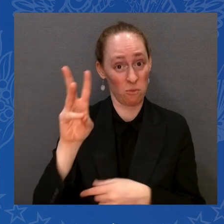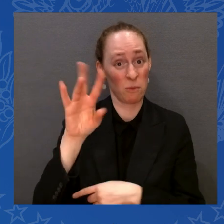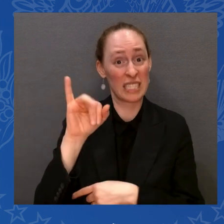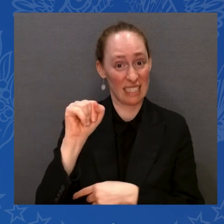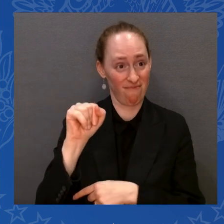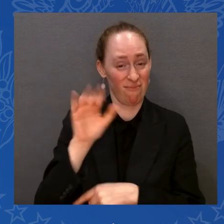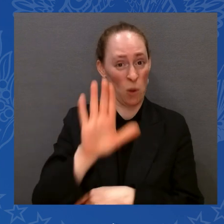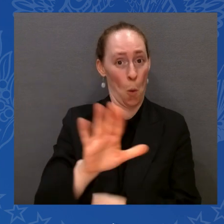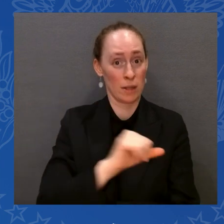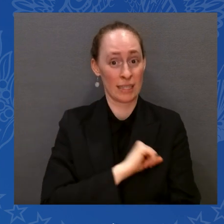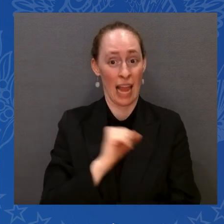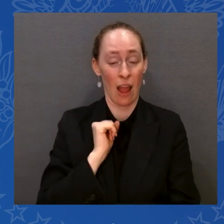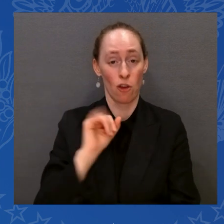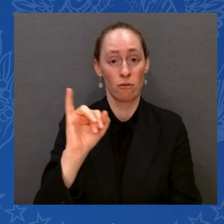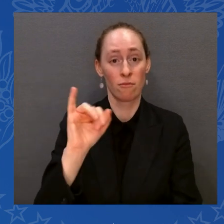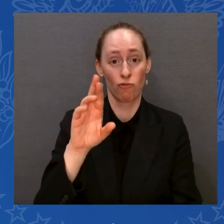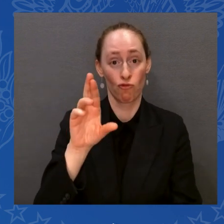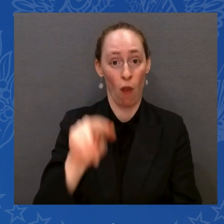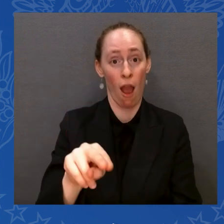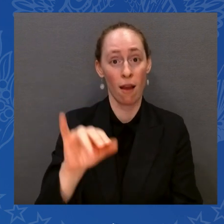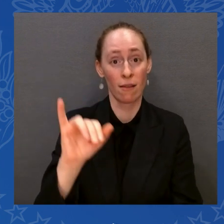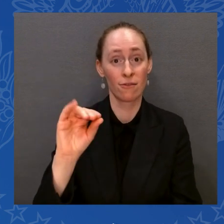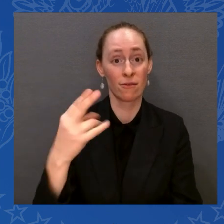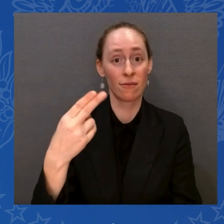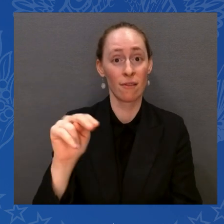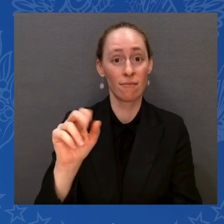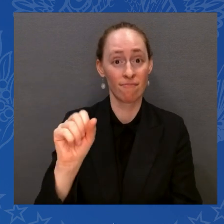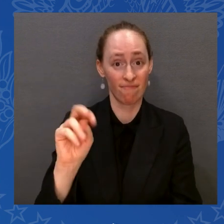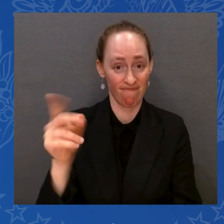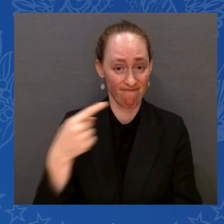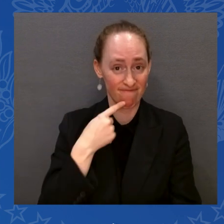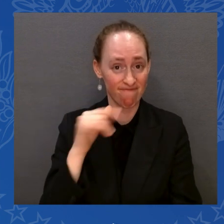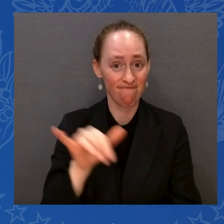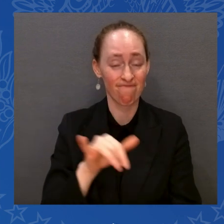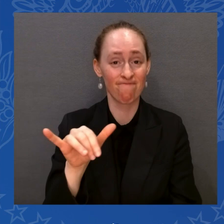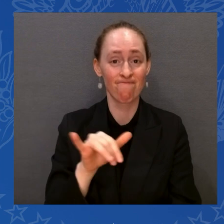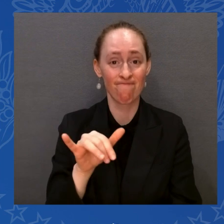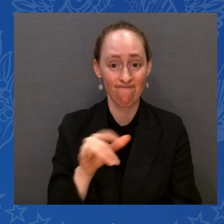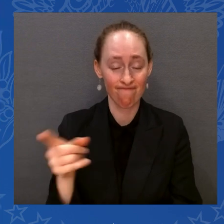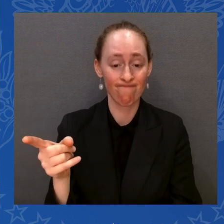Booo -- Ron Johnson, on Social Security and Medicare, quote: